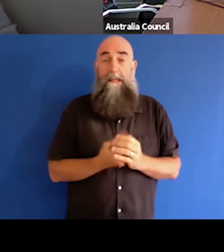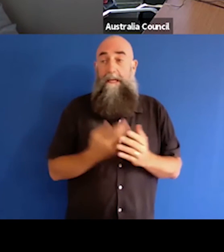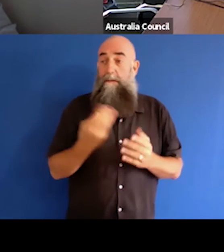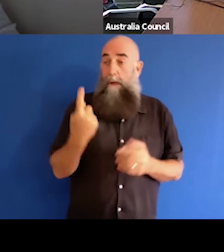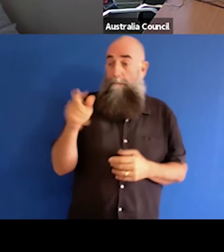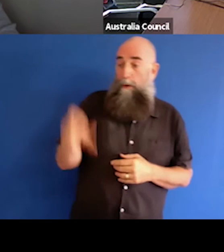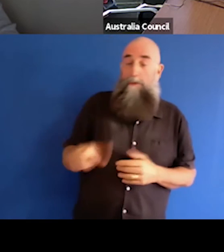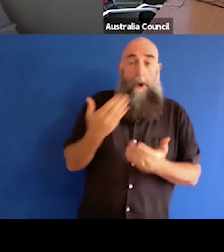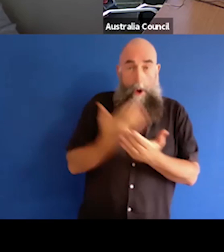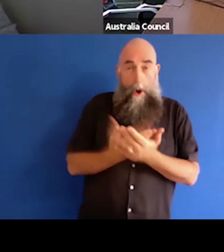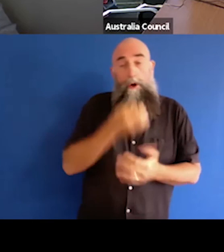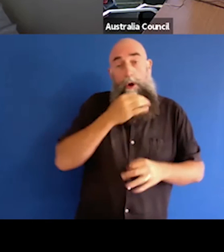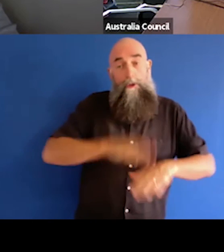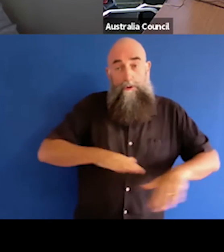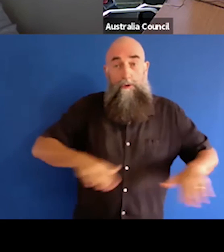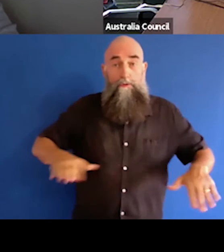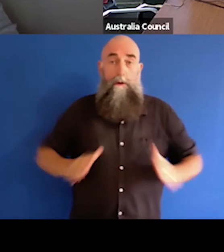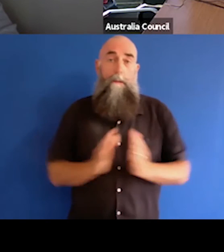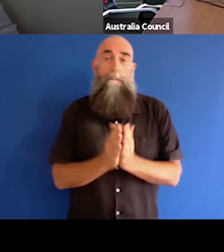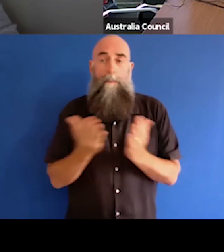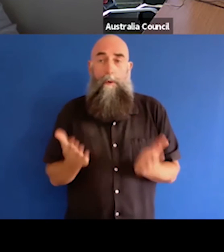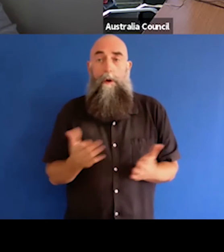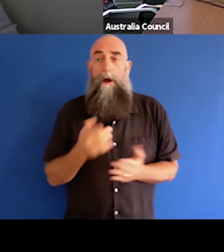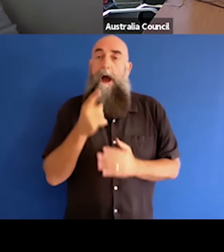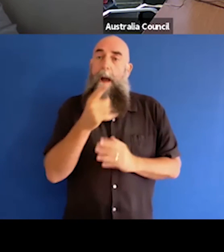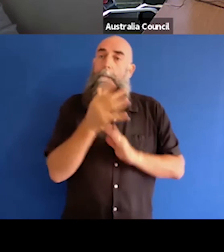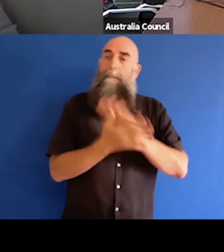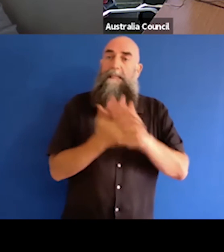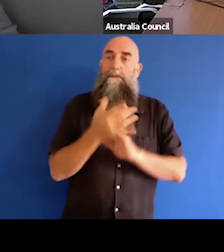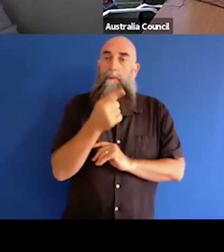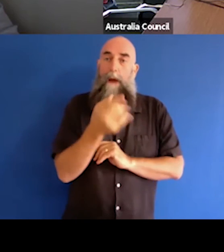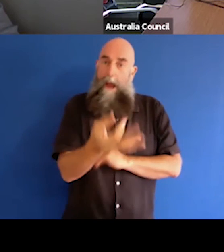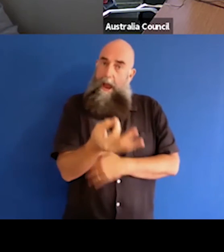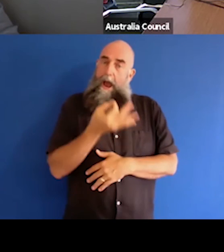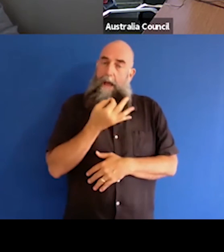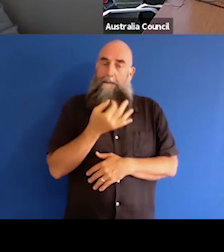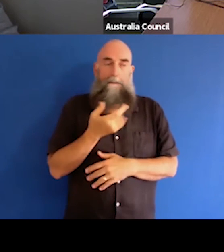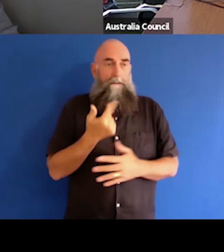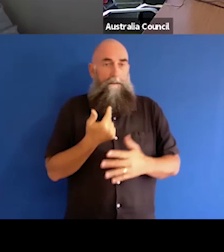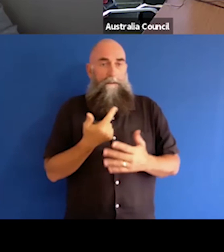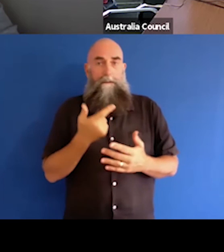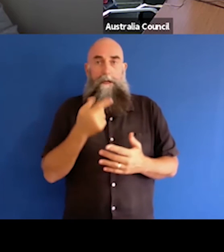that's what you need to submit for. You don't need to submit a piece of writing from a memoir,